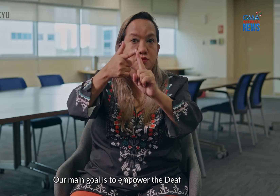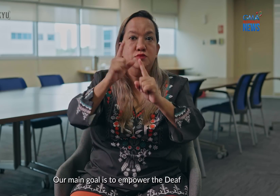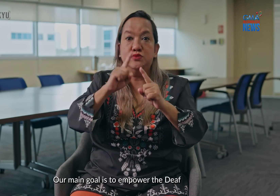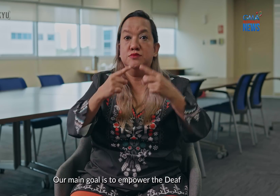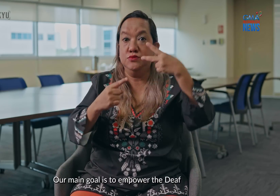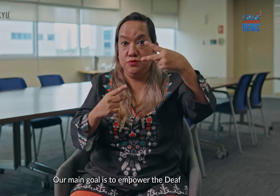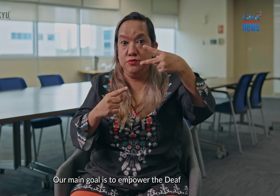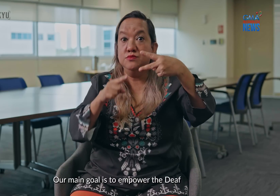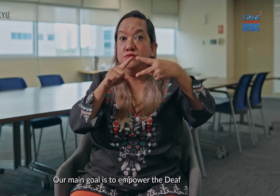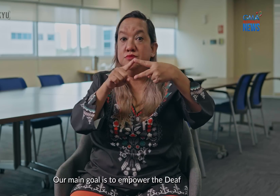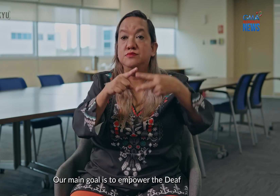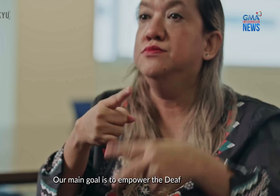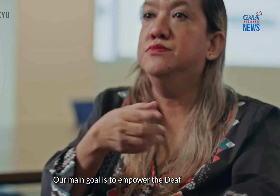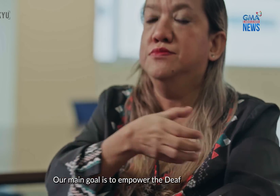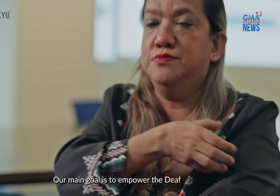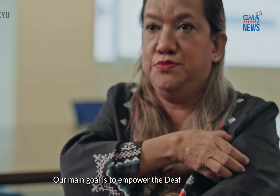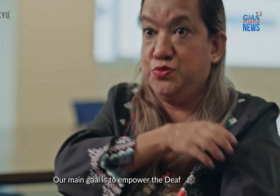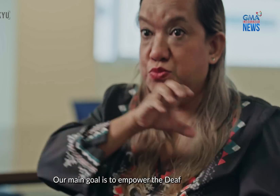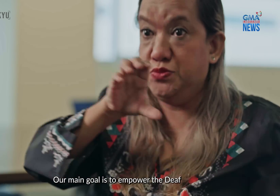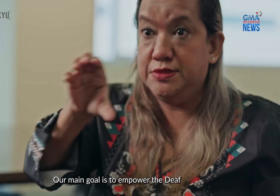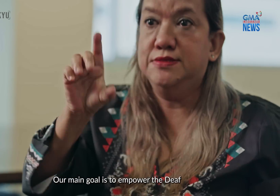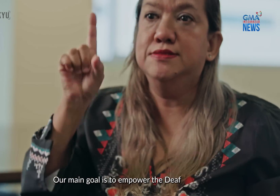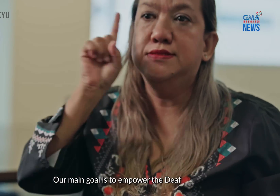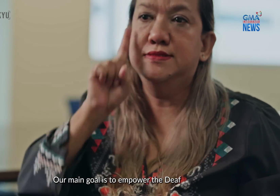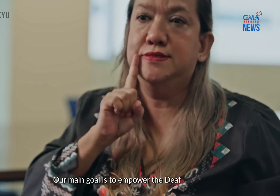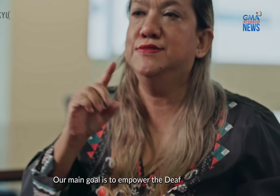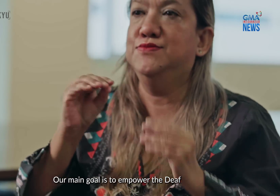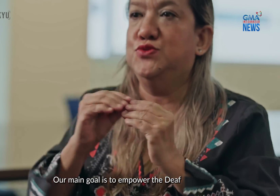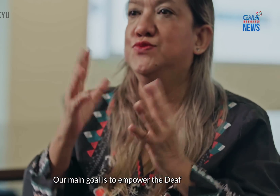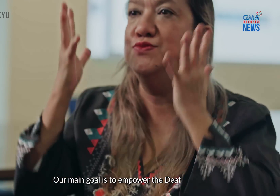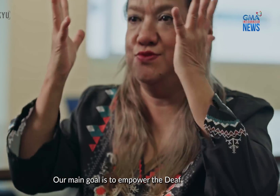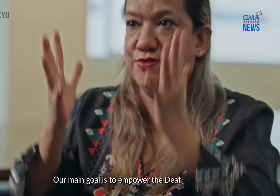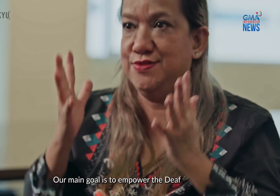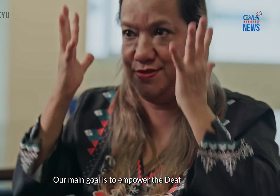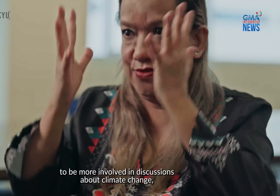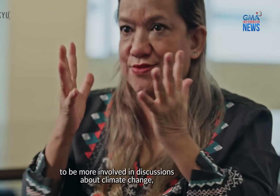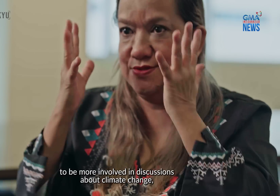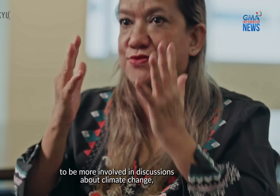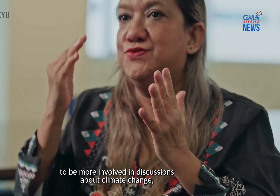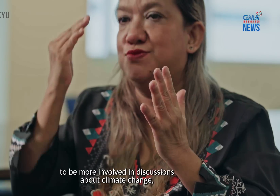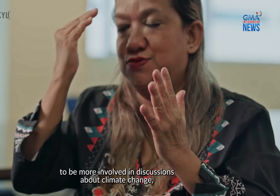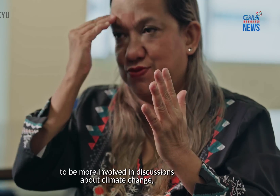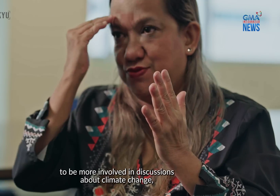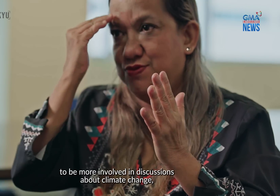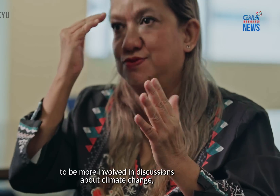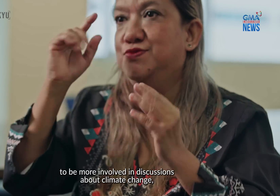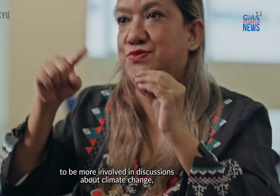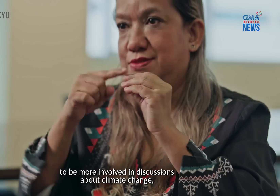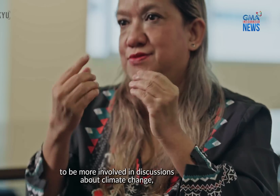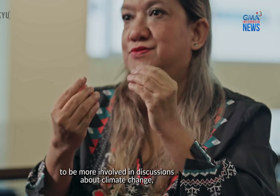It’s better for them to be included in accessibility. This is where Project SIGND comes in.